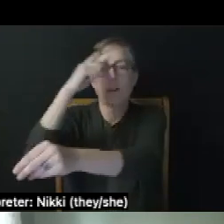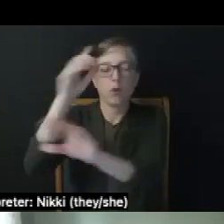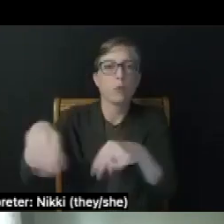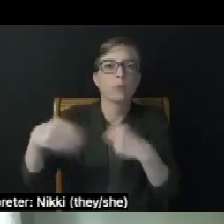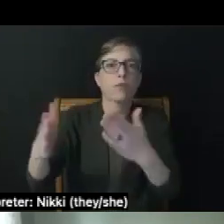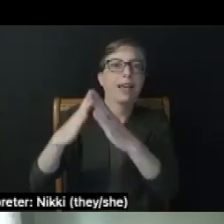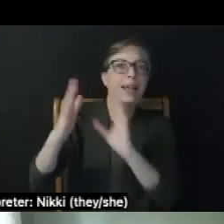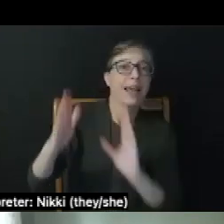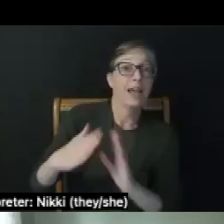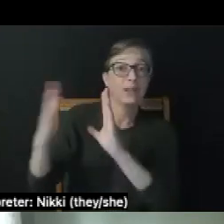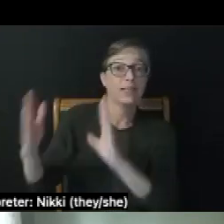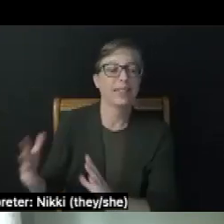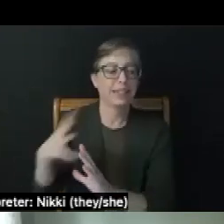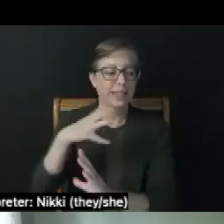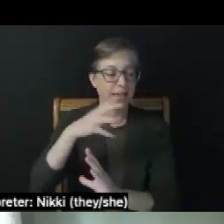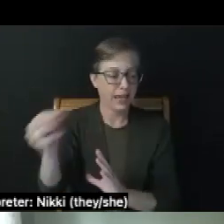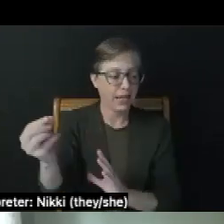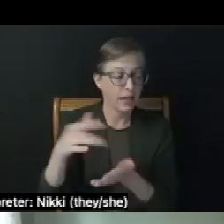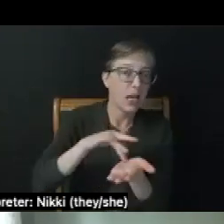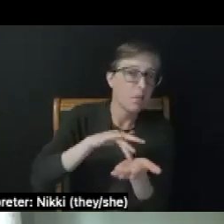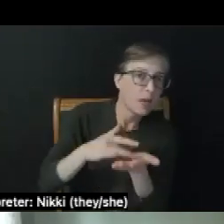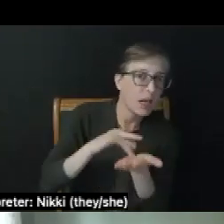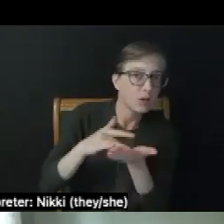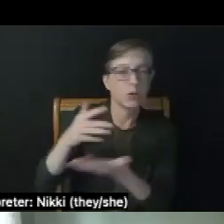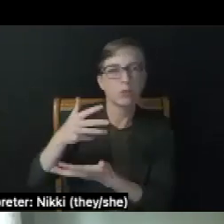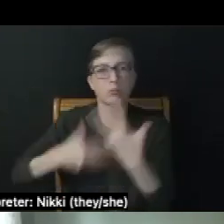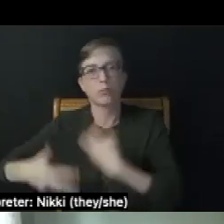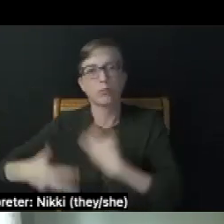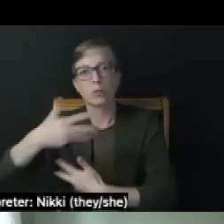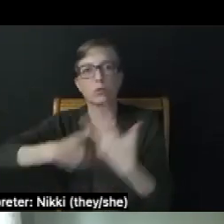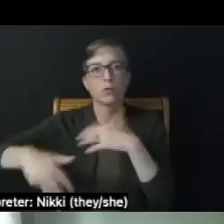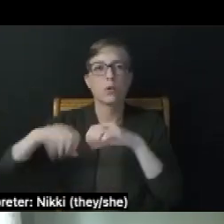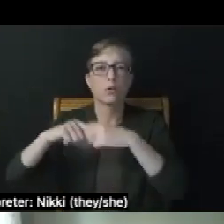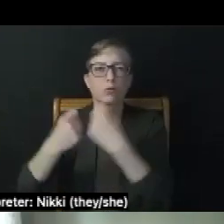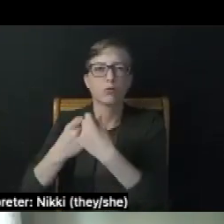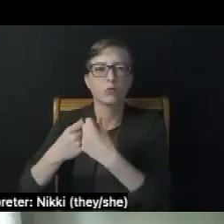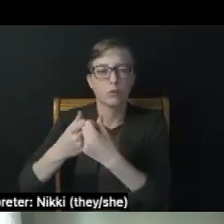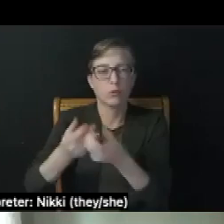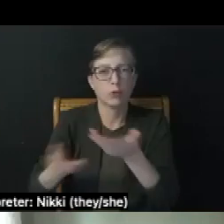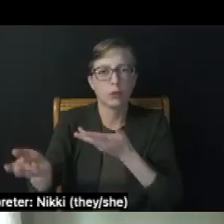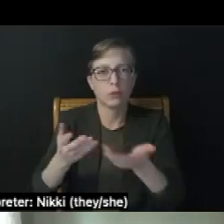around medical and social services for unhoused individuals with